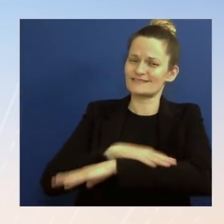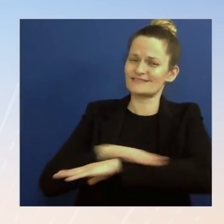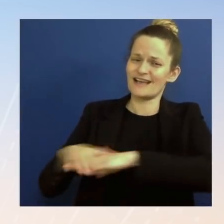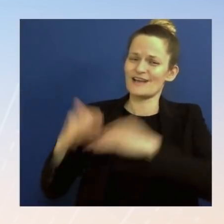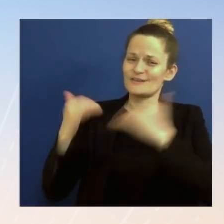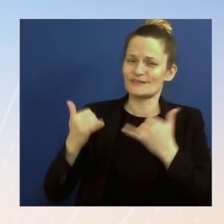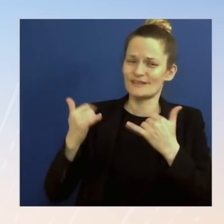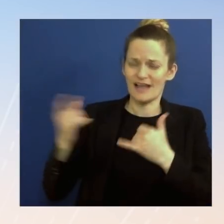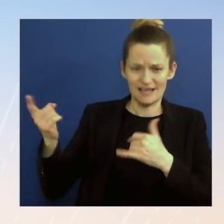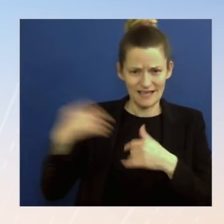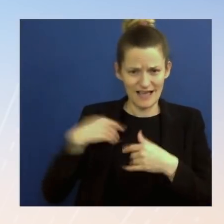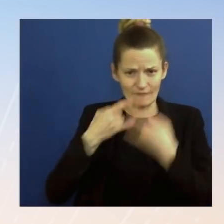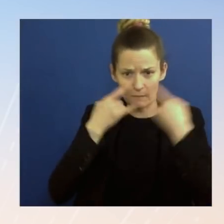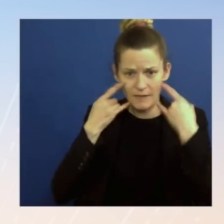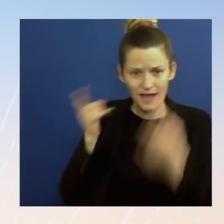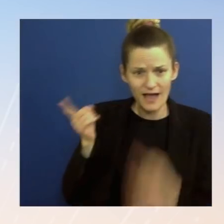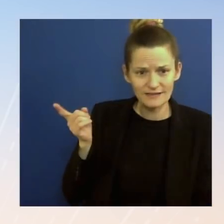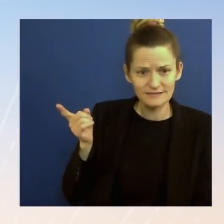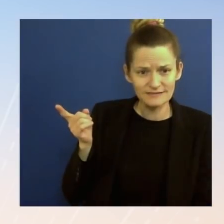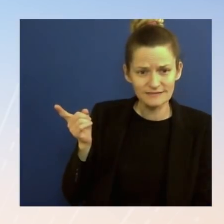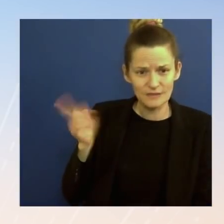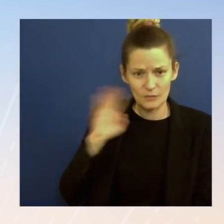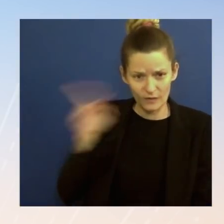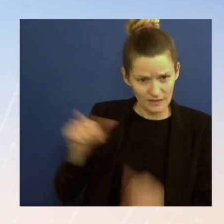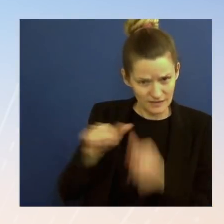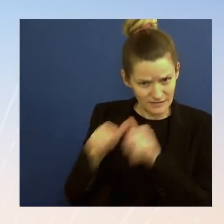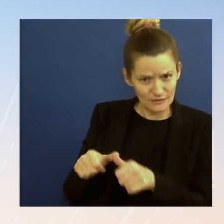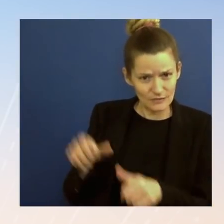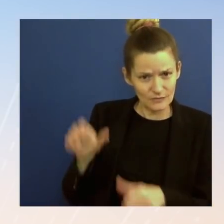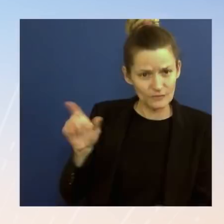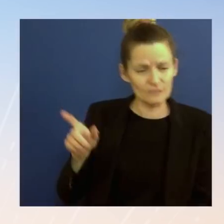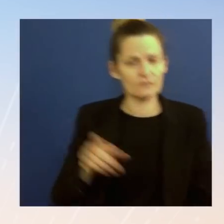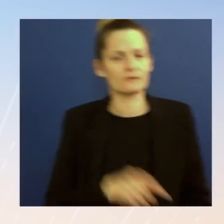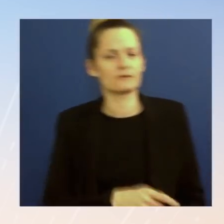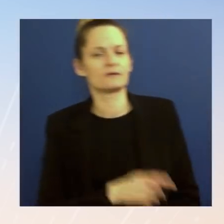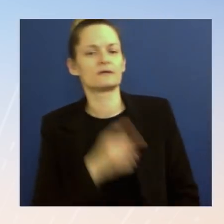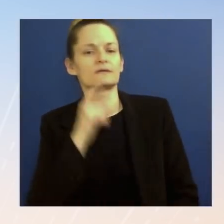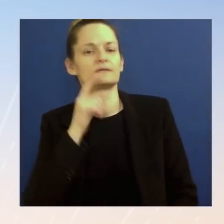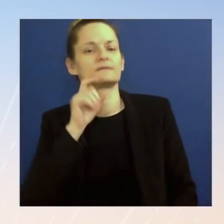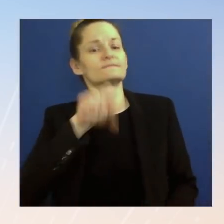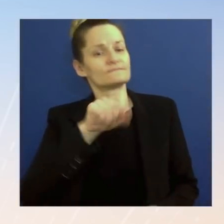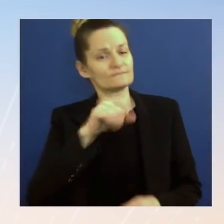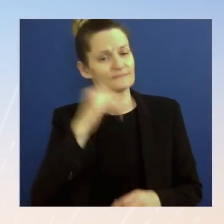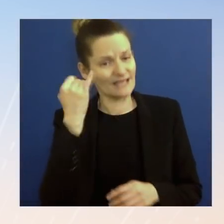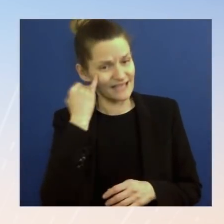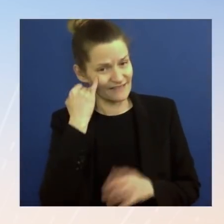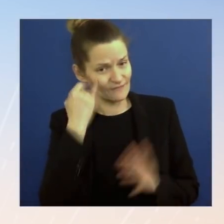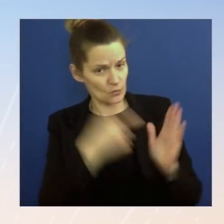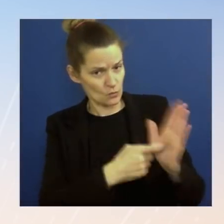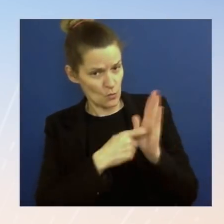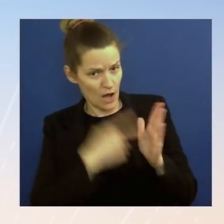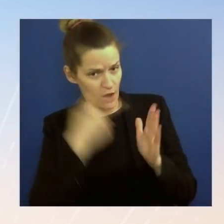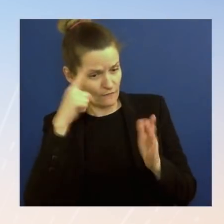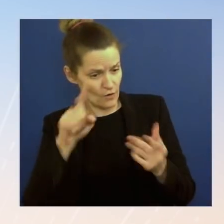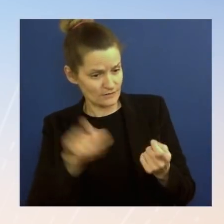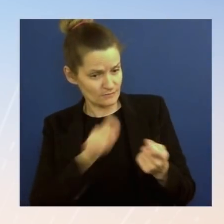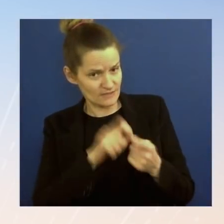as he did when he went to Texas last week. I can certainly check on that. He was tested yesterday and tested negative. Go ahead. The Press: Thanks, Jen.